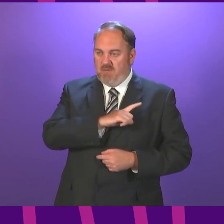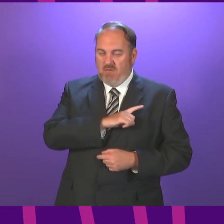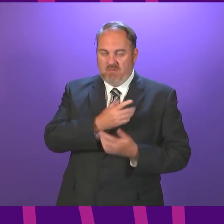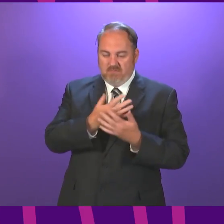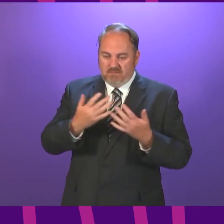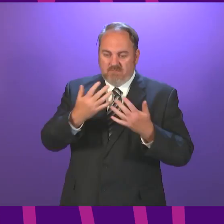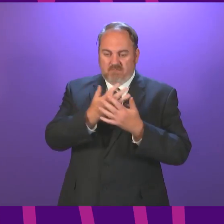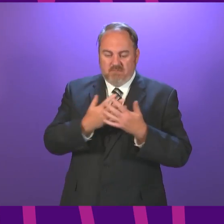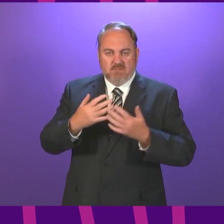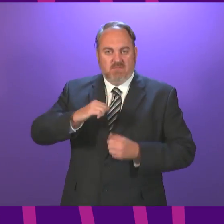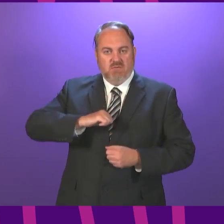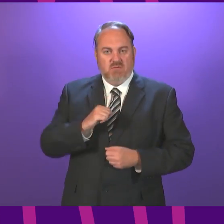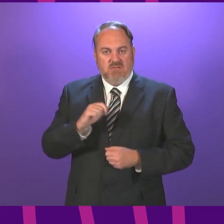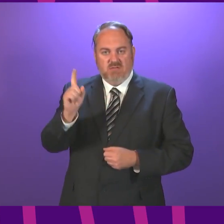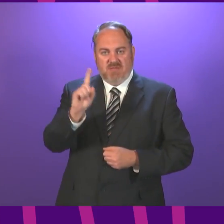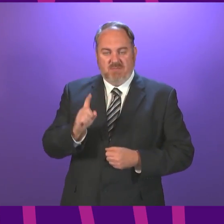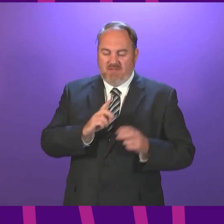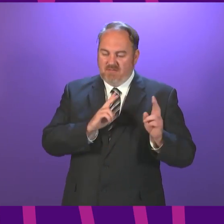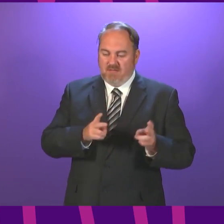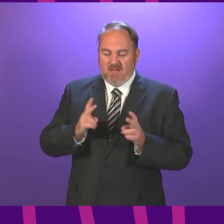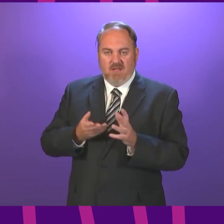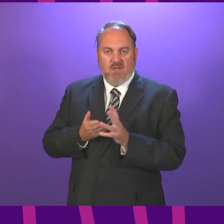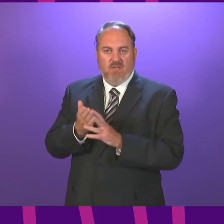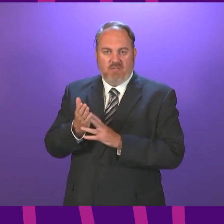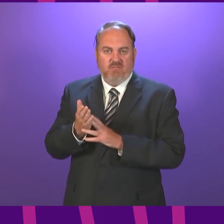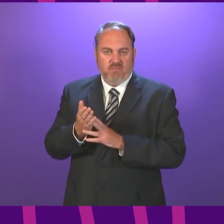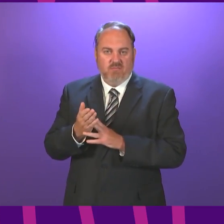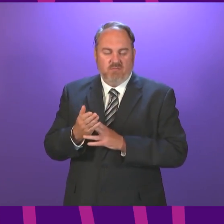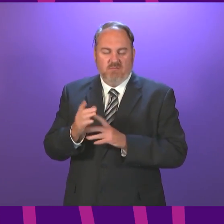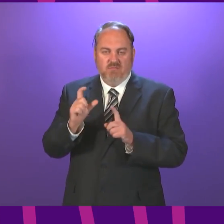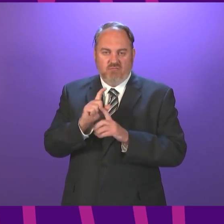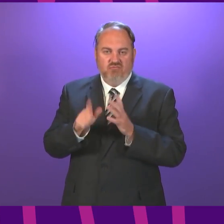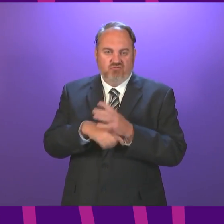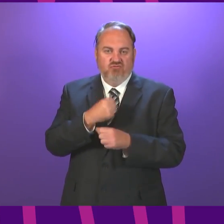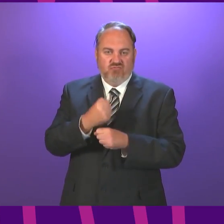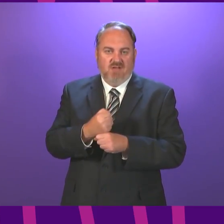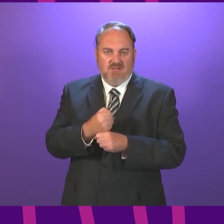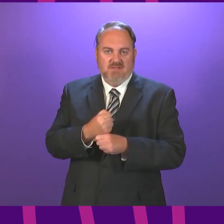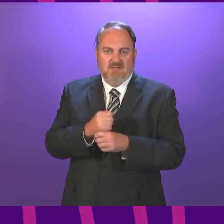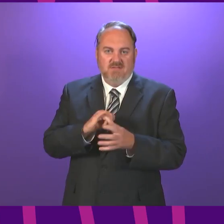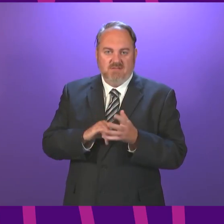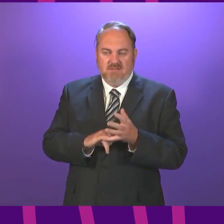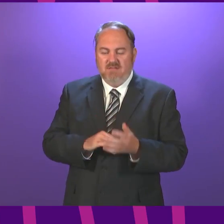from drug abuse, but the crisis requires decisive action from the top. It demands leadership.